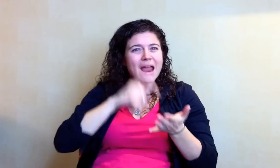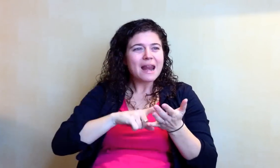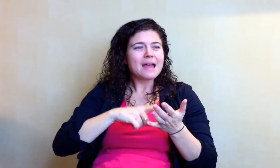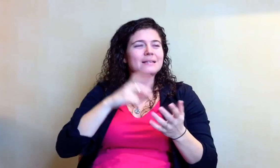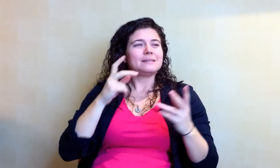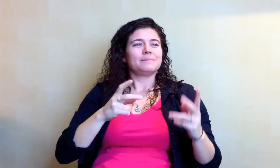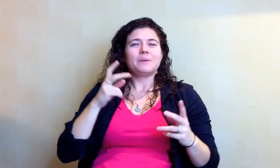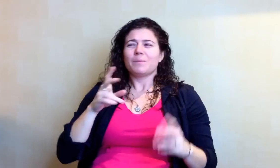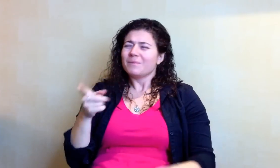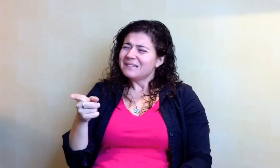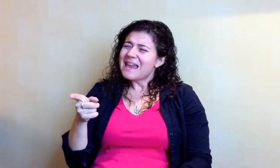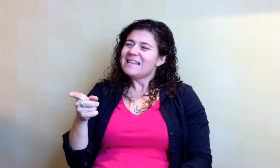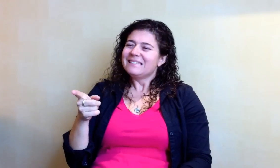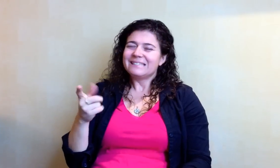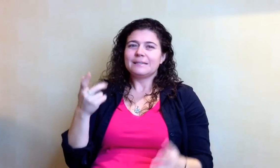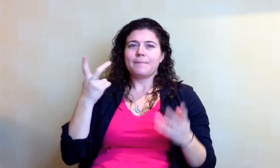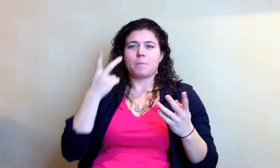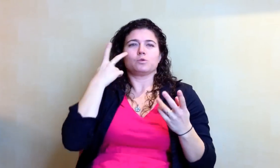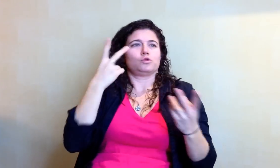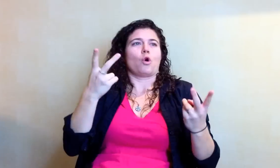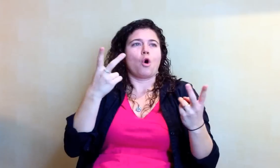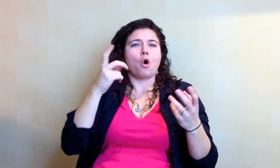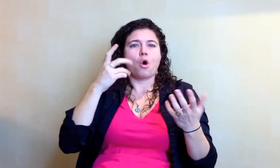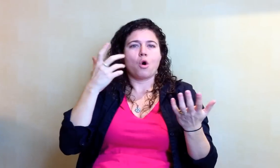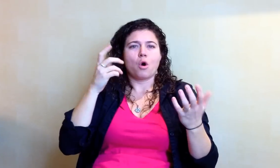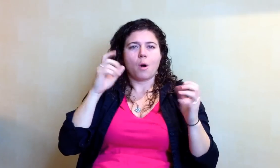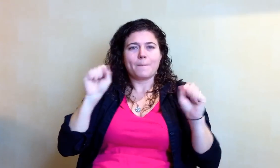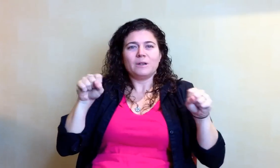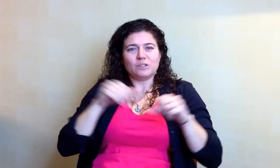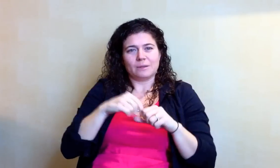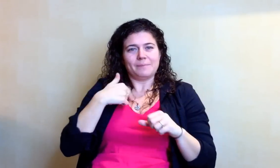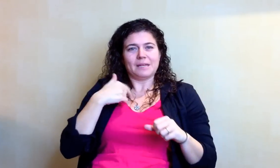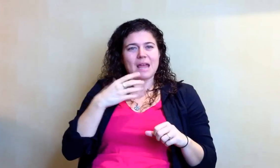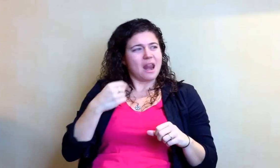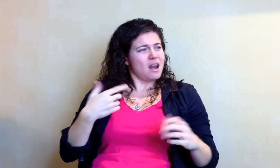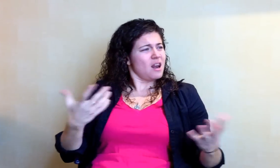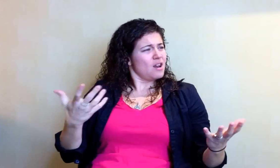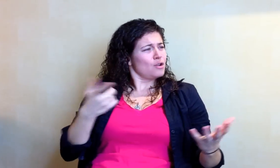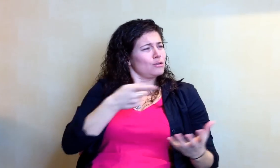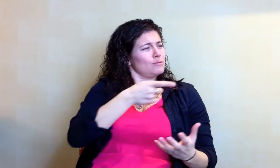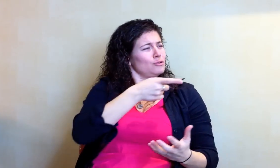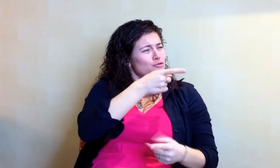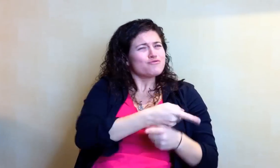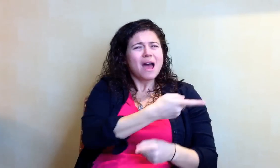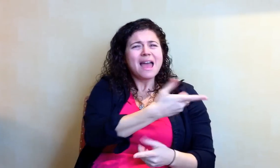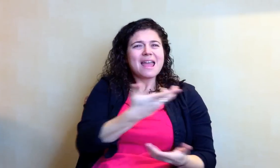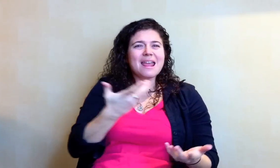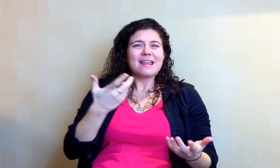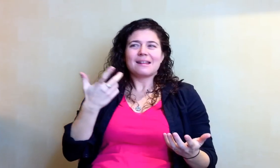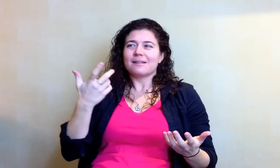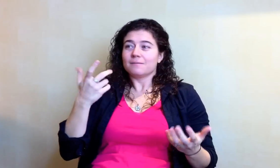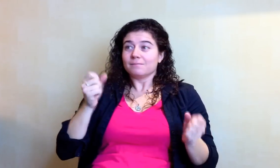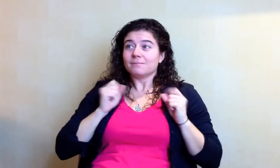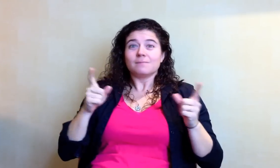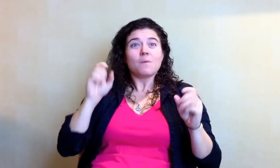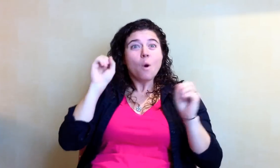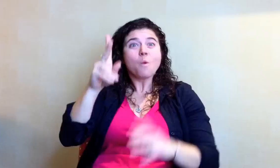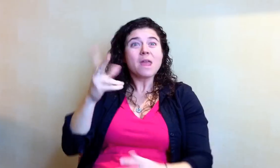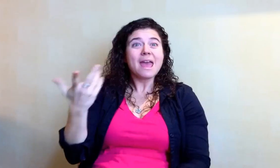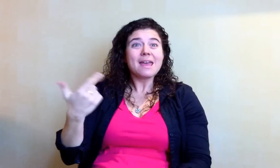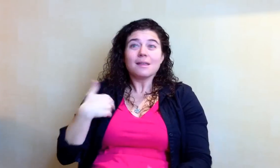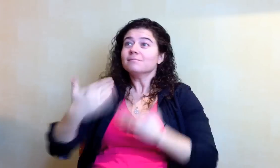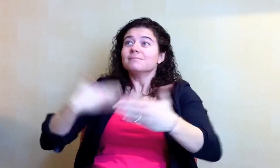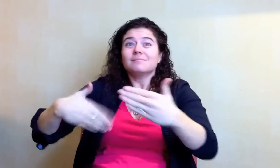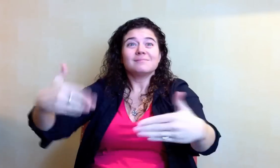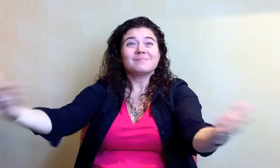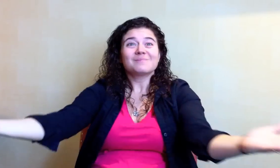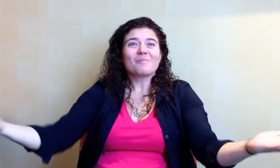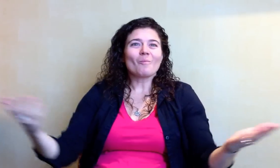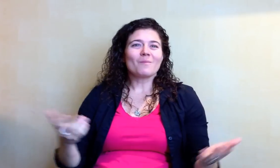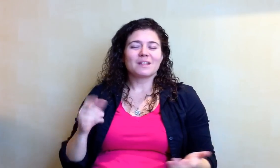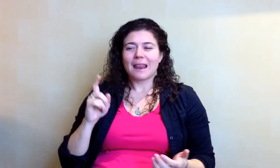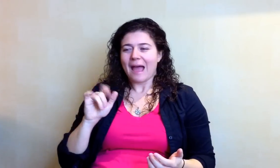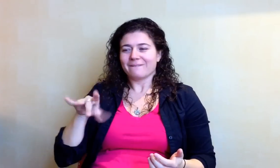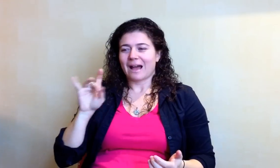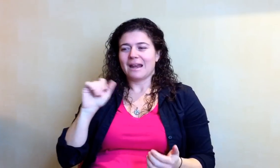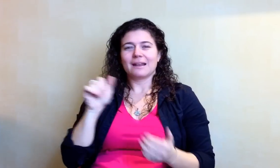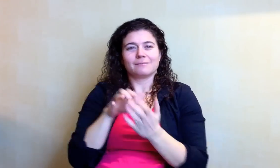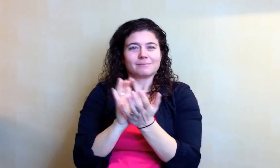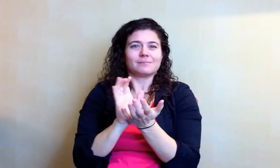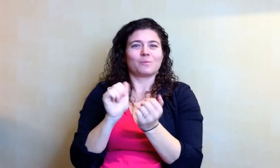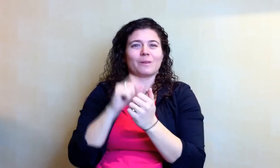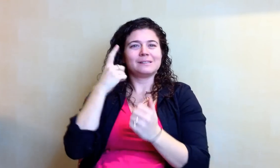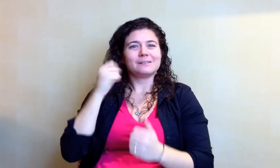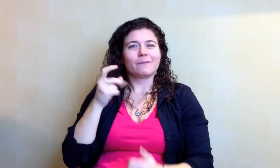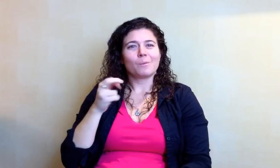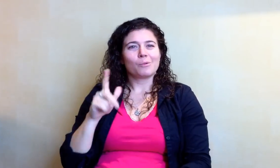People recognized and saw potential in me. I’m thinking, “You're right!” Its alright to be spontaneous like finding a silver pearl.